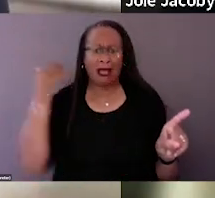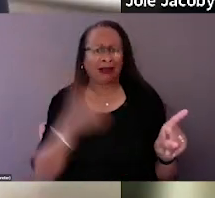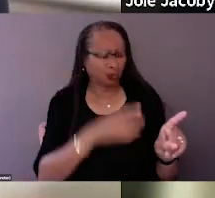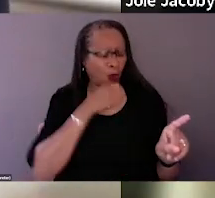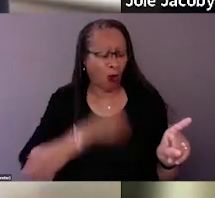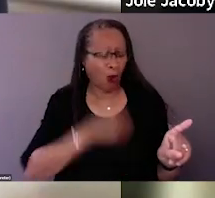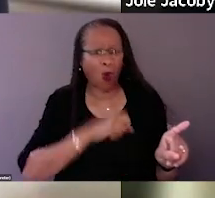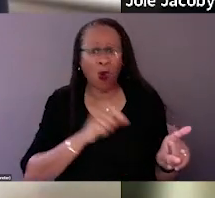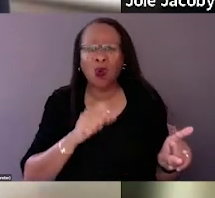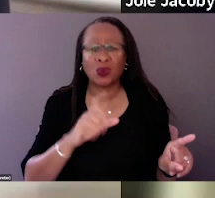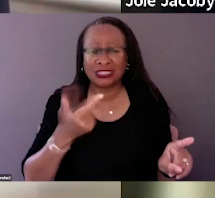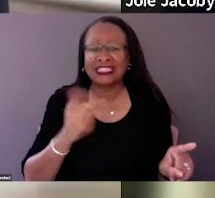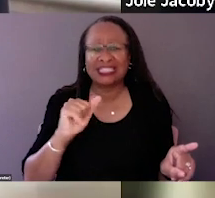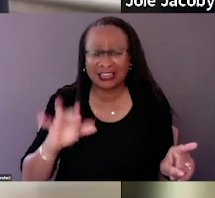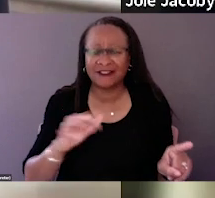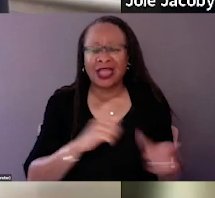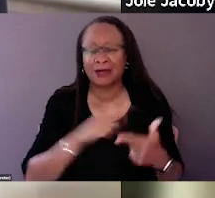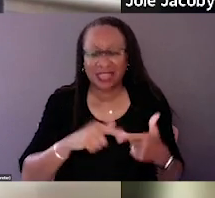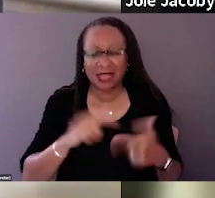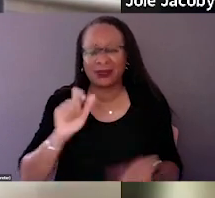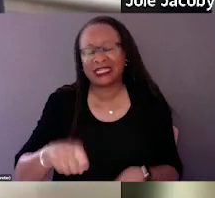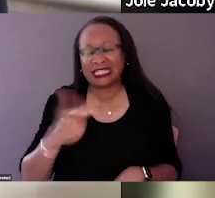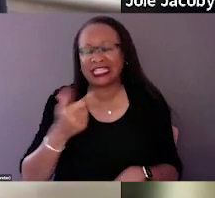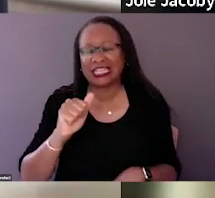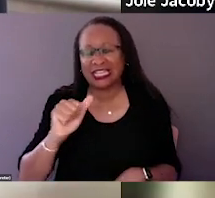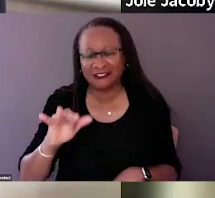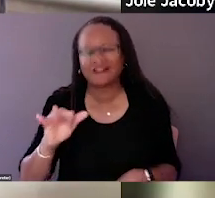And he's like, "No, but then we need the gif "from the movie, the sound."